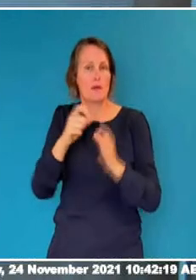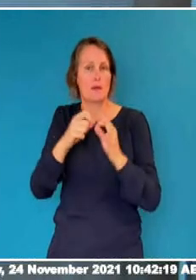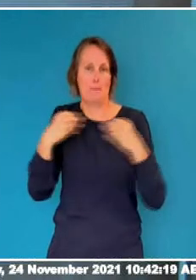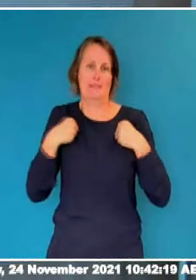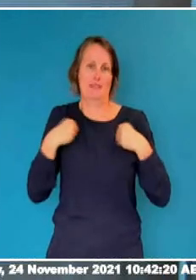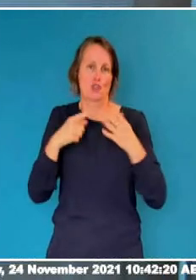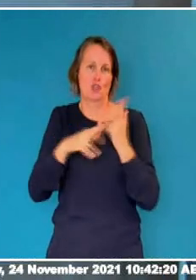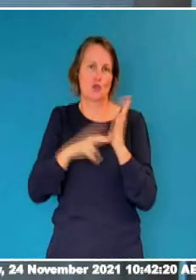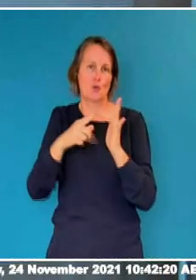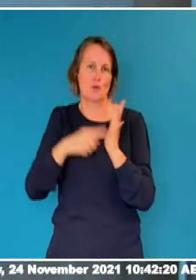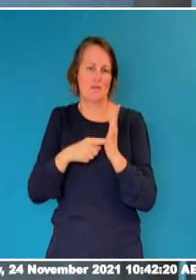situated and works.